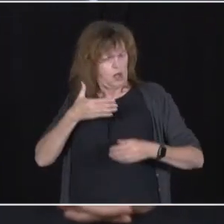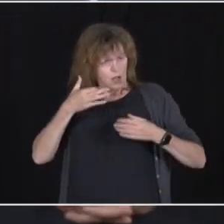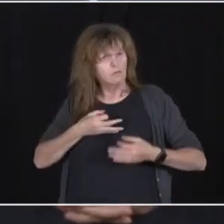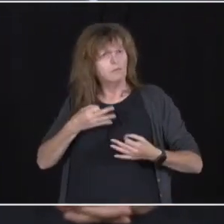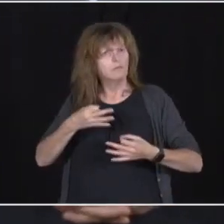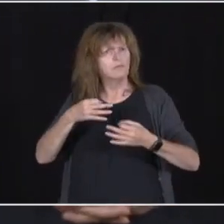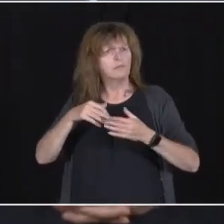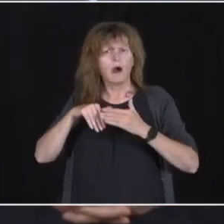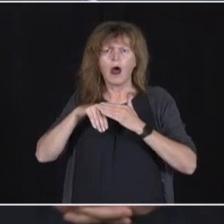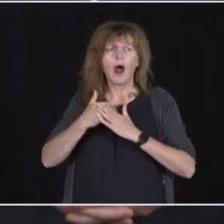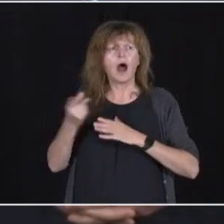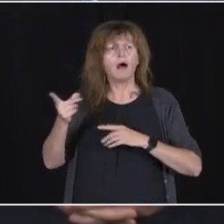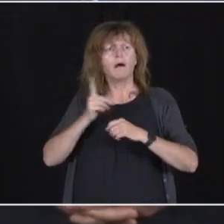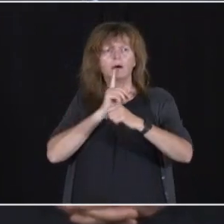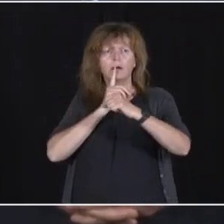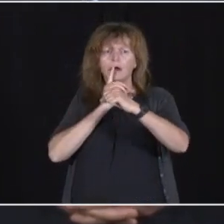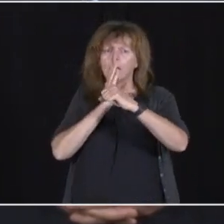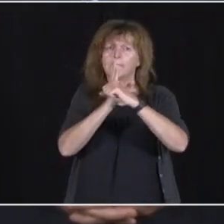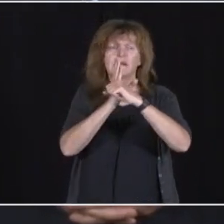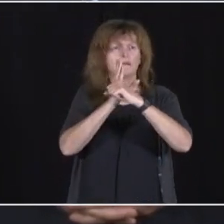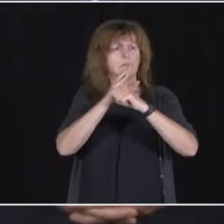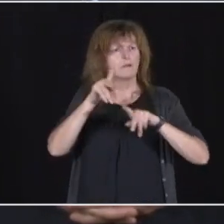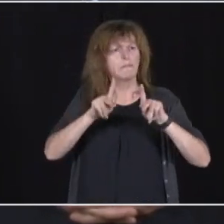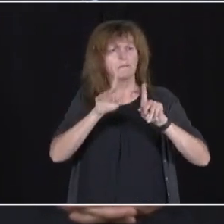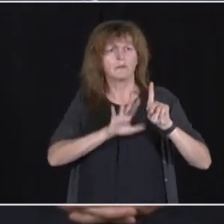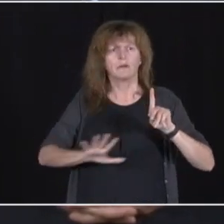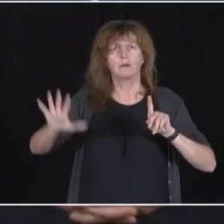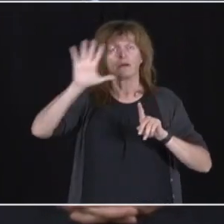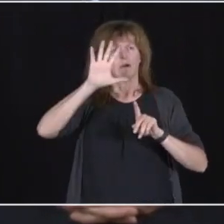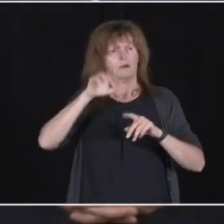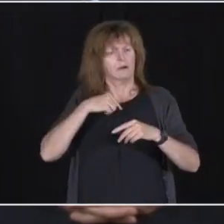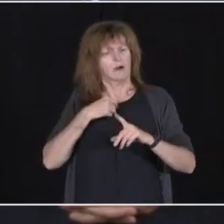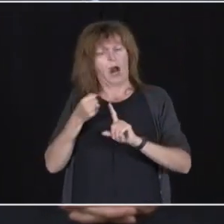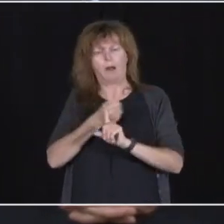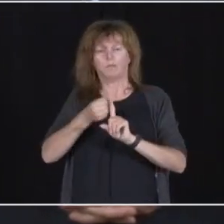Well, this is about protecting the people. This legislation.